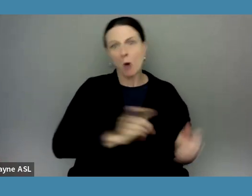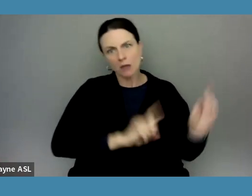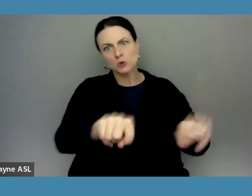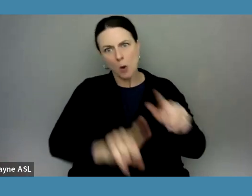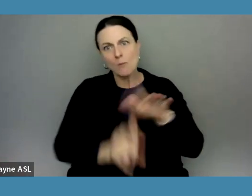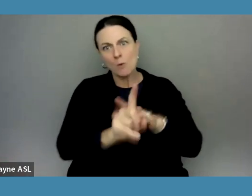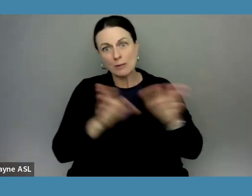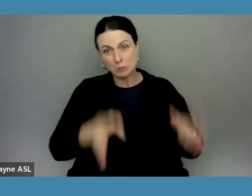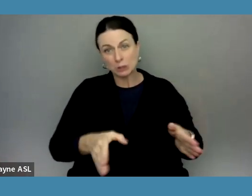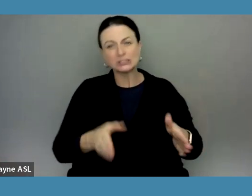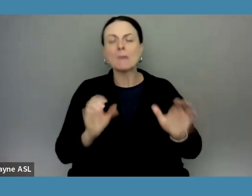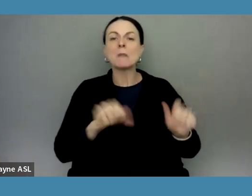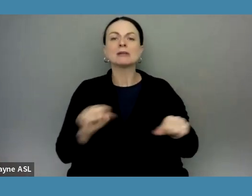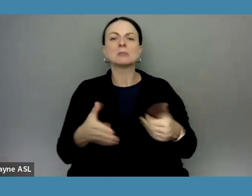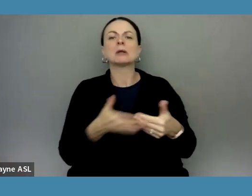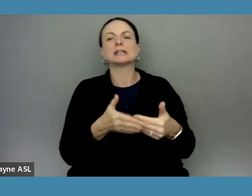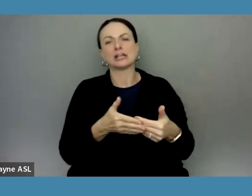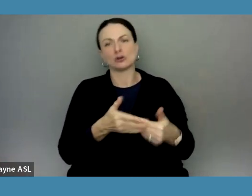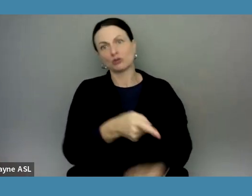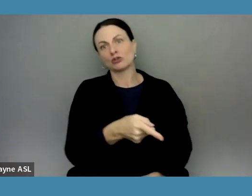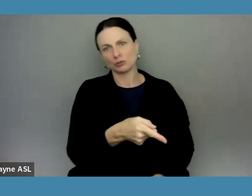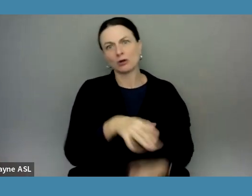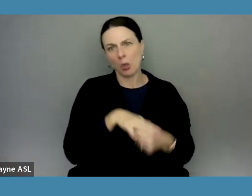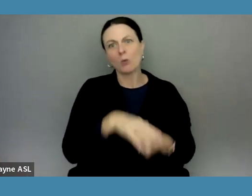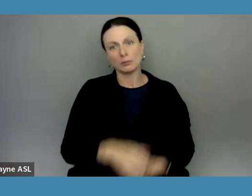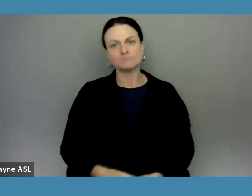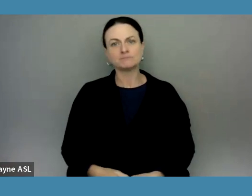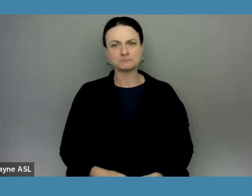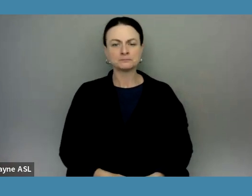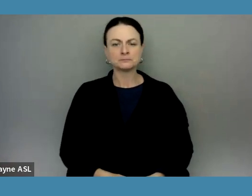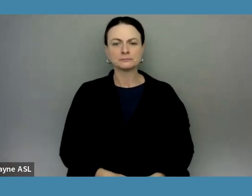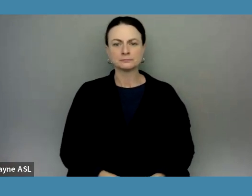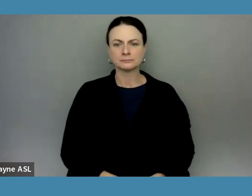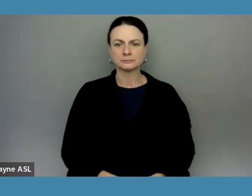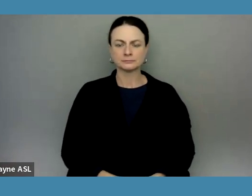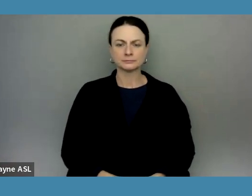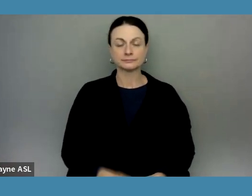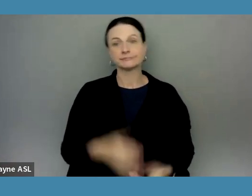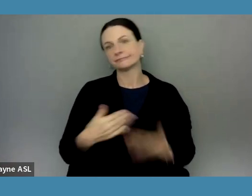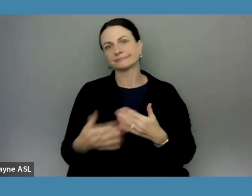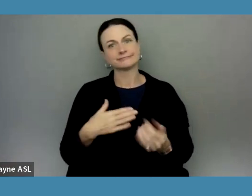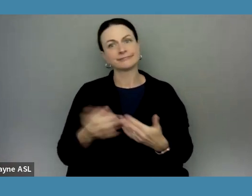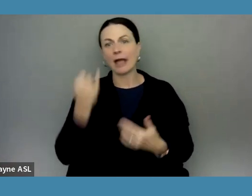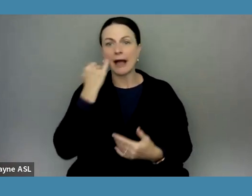that they can have it somewhere locally. So whether that be, I don't know if you live in Tallahassee